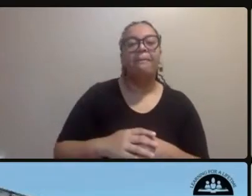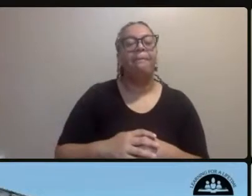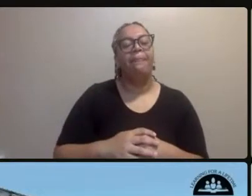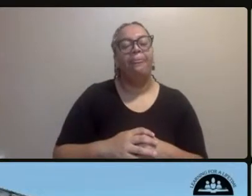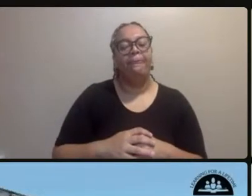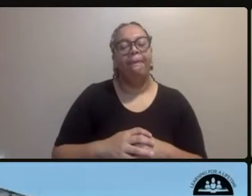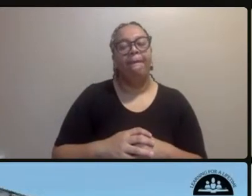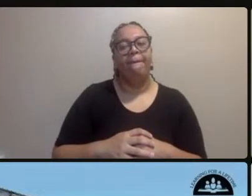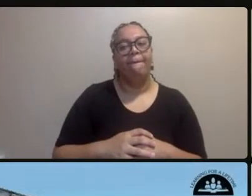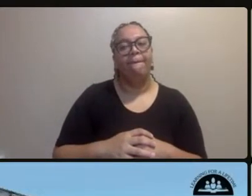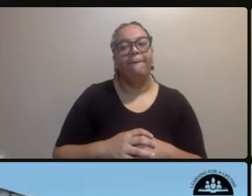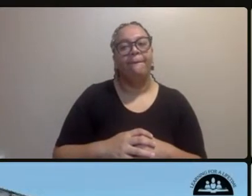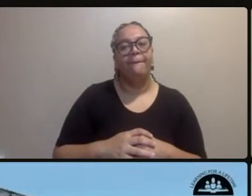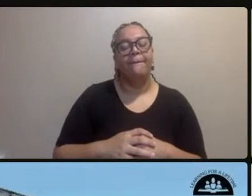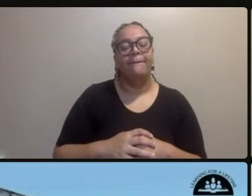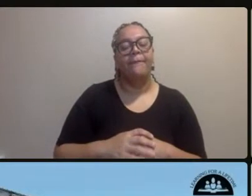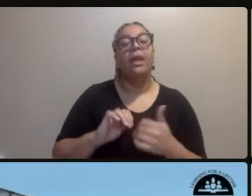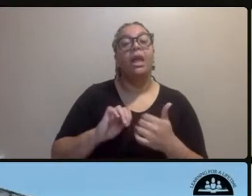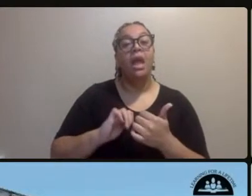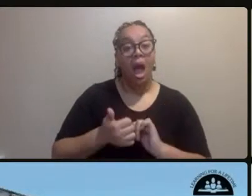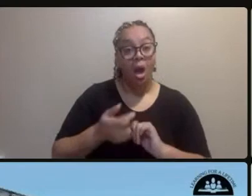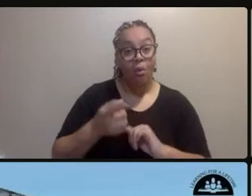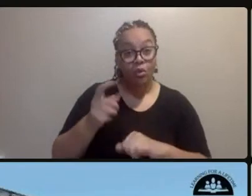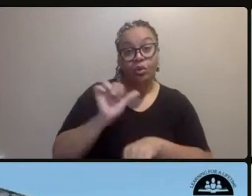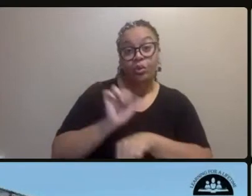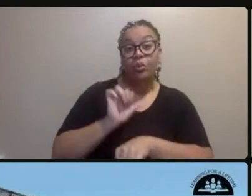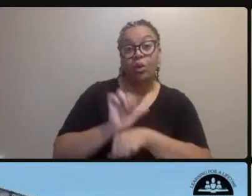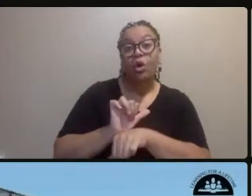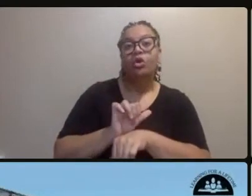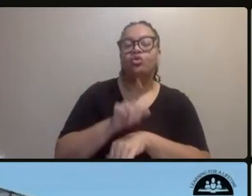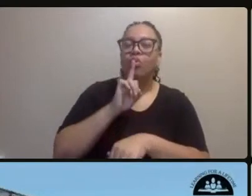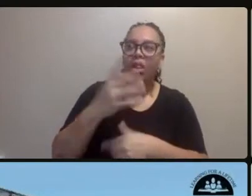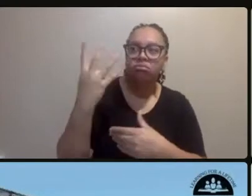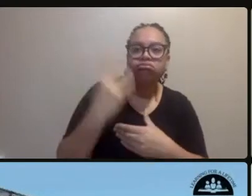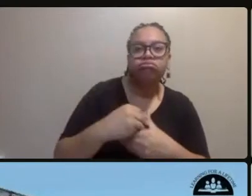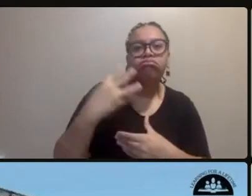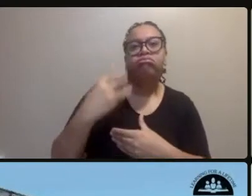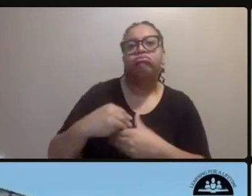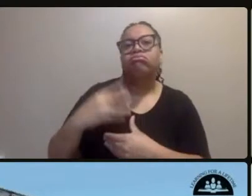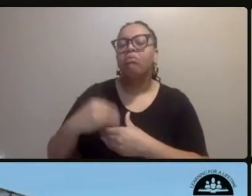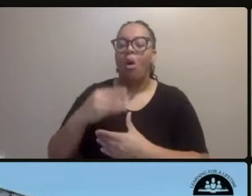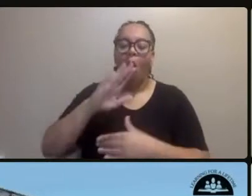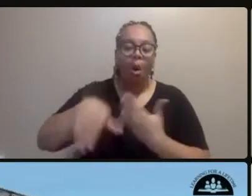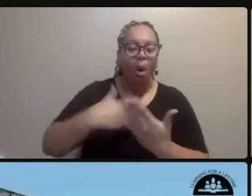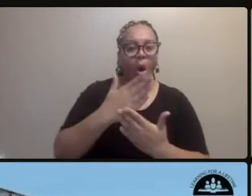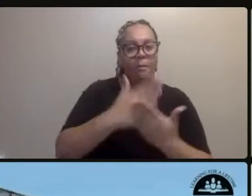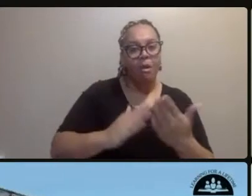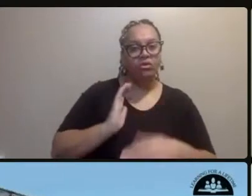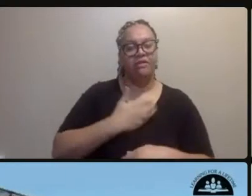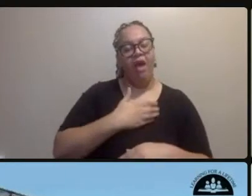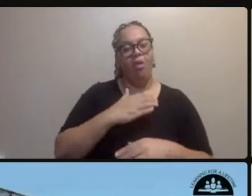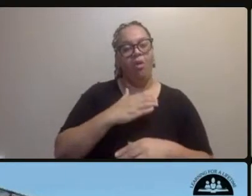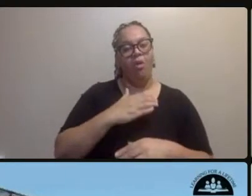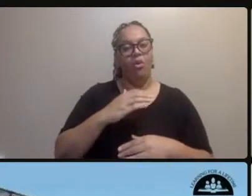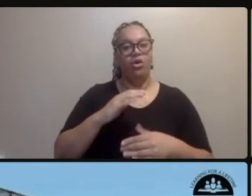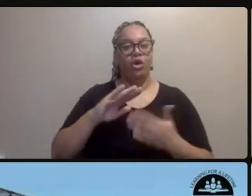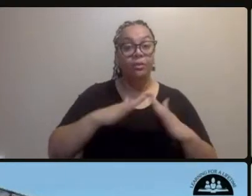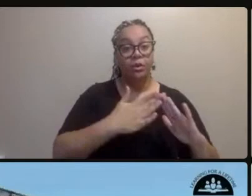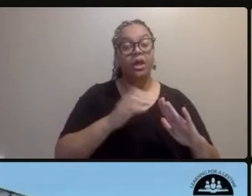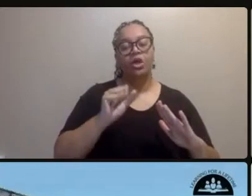THE FINAL QUESTION WE HAVE ABOUT TWO MINUTES. HOW WILL YOU WORK TO